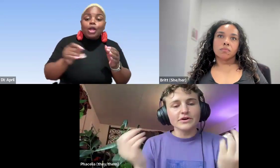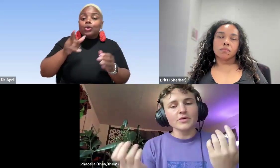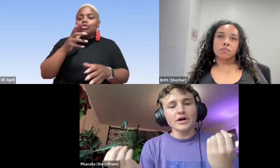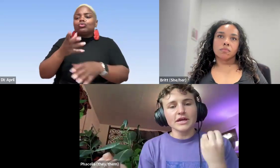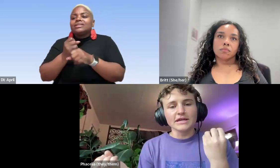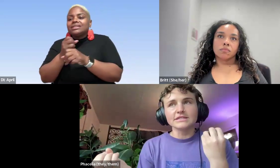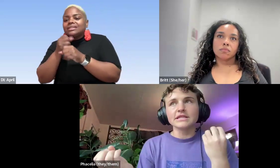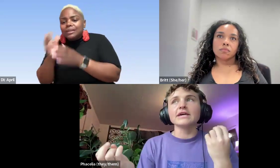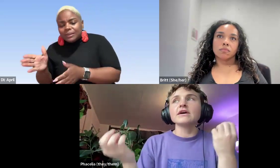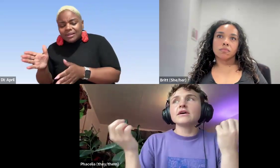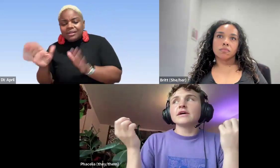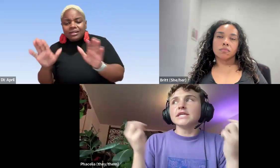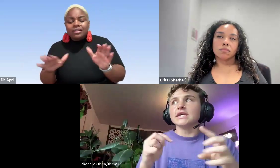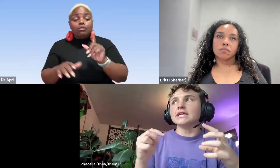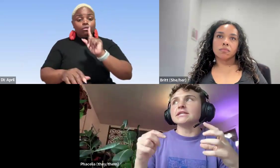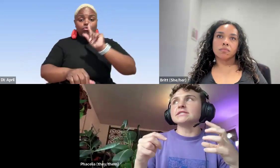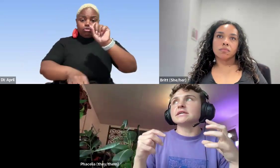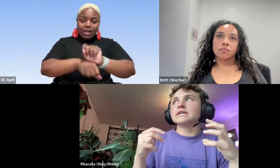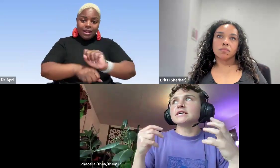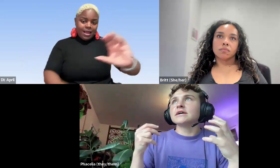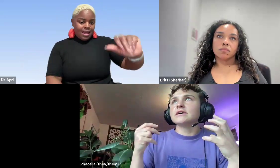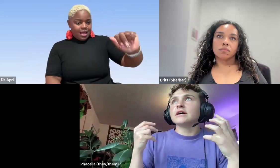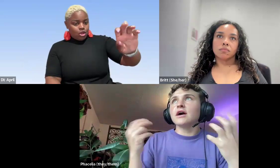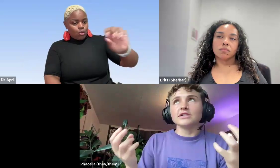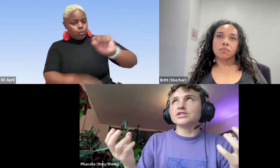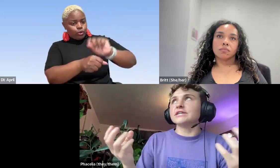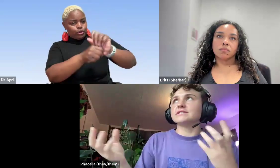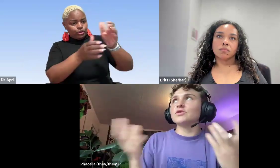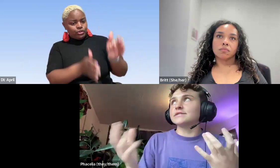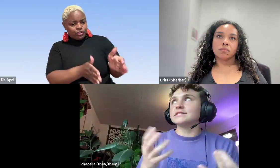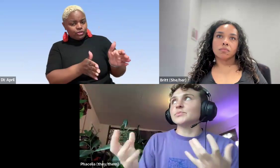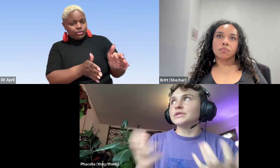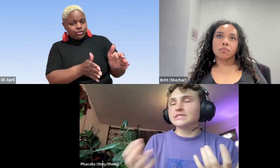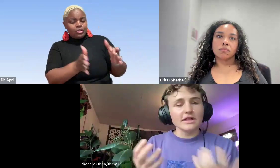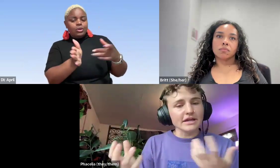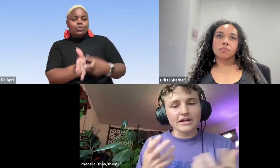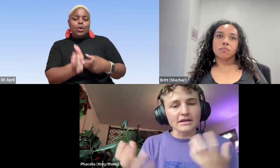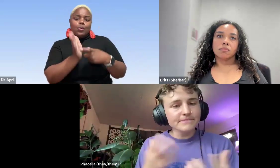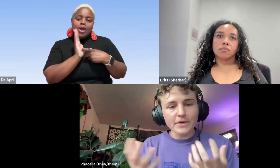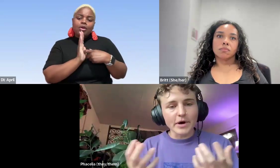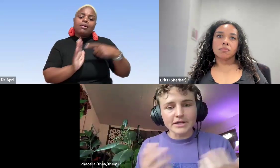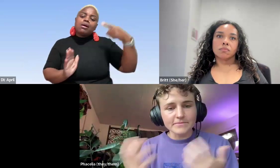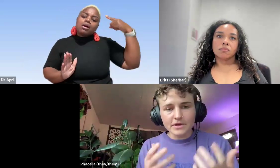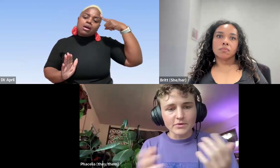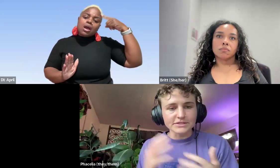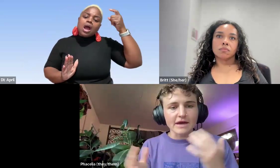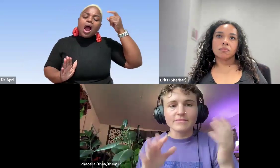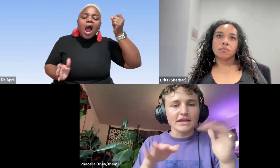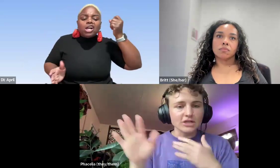real care work is like, needs conscious, cross-disability solidarity embodied in real time,